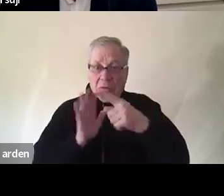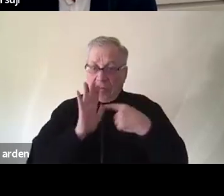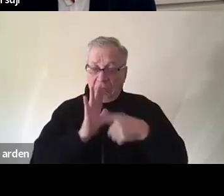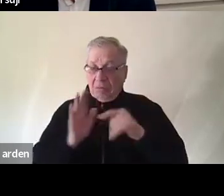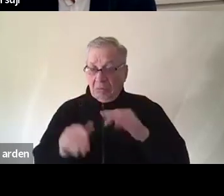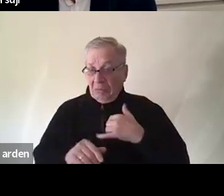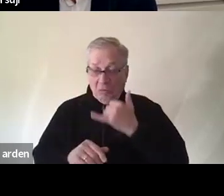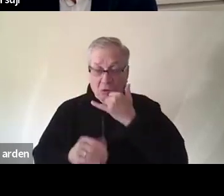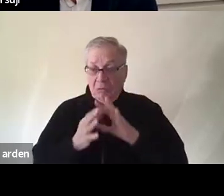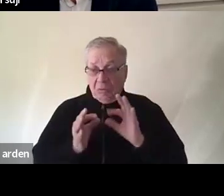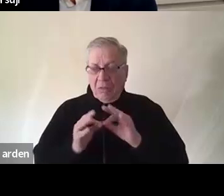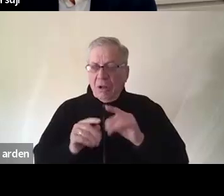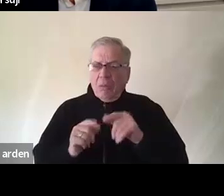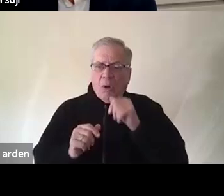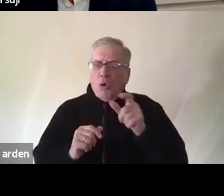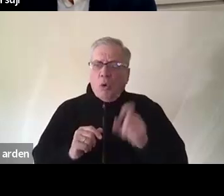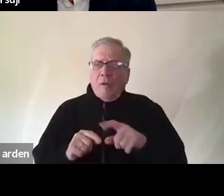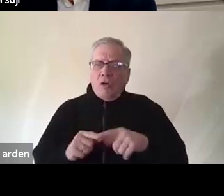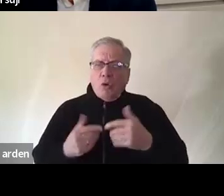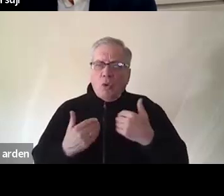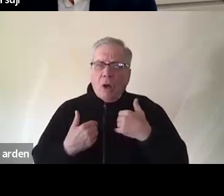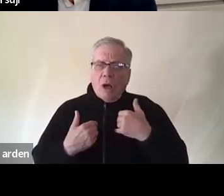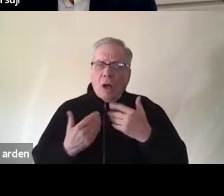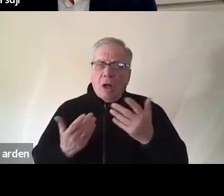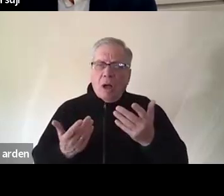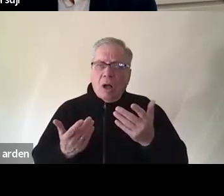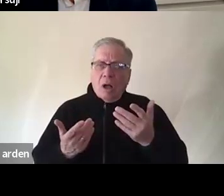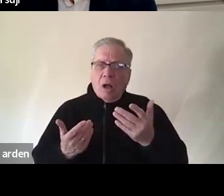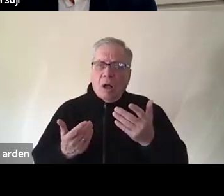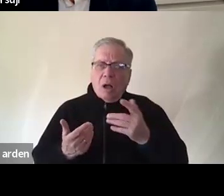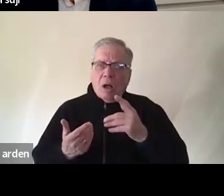but they do not have to be Pell grant eligible.